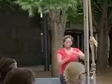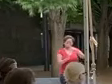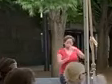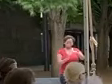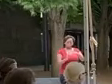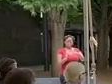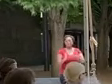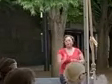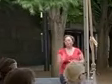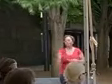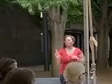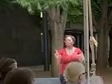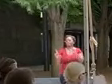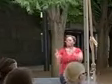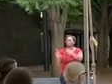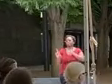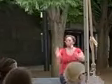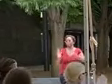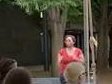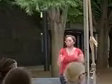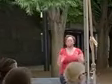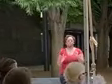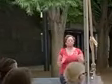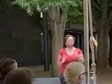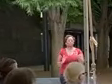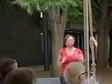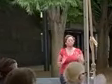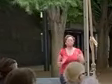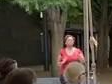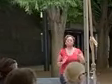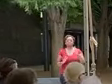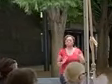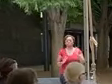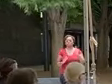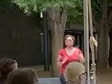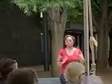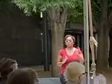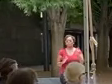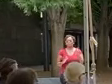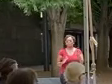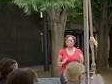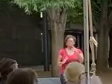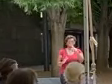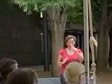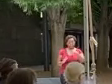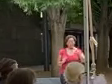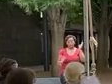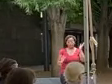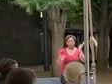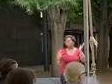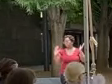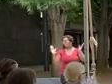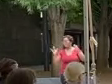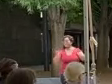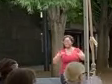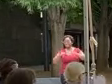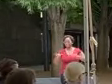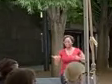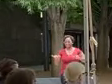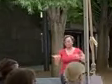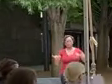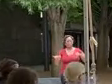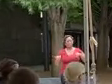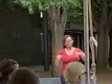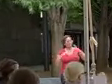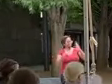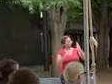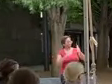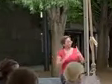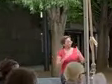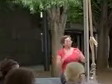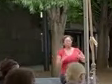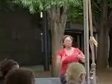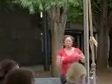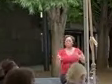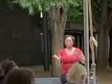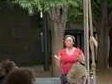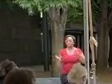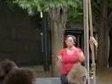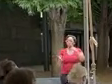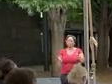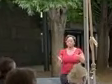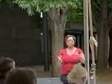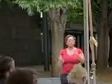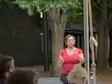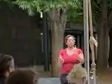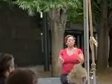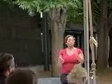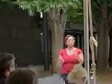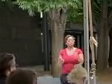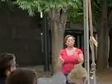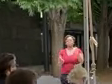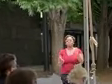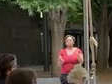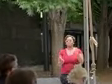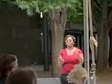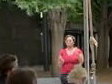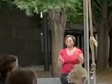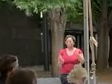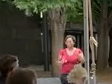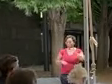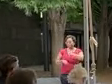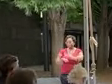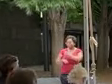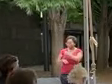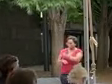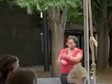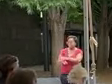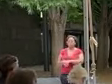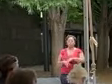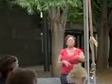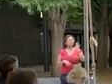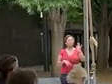I am a strong supporter of the committee's work to preserve the memory of Franklin and Eleanor Roosevelt and to celebrate the disability community's contributions to this Memorial.